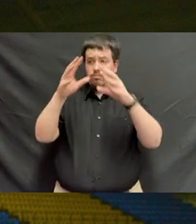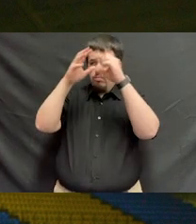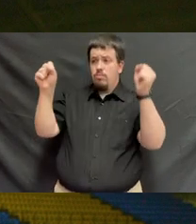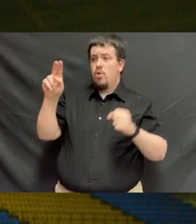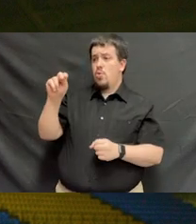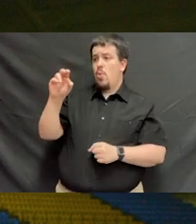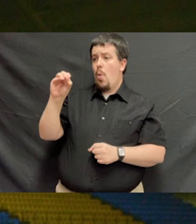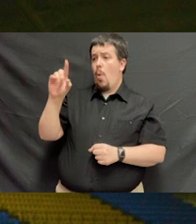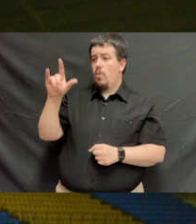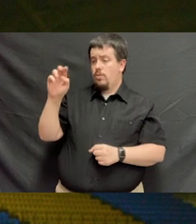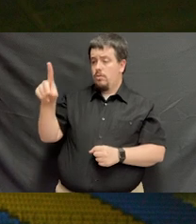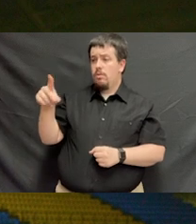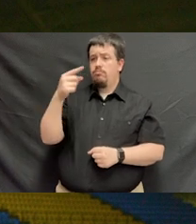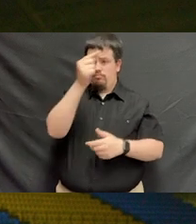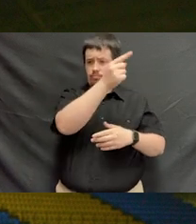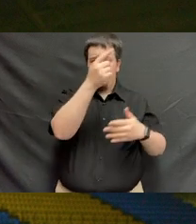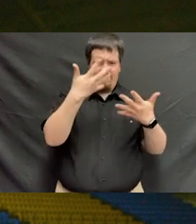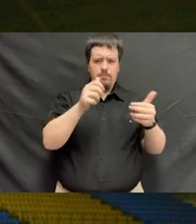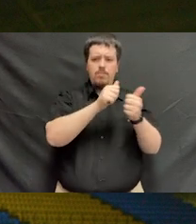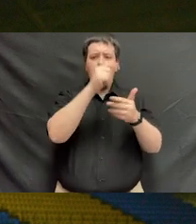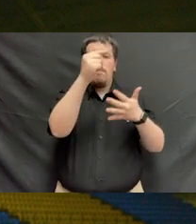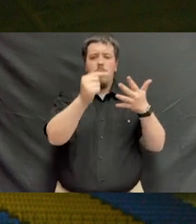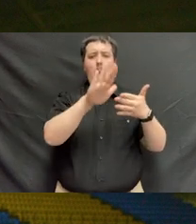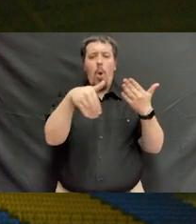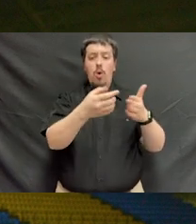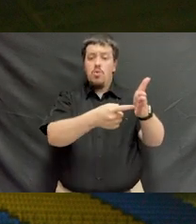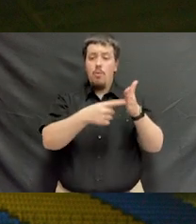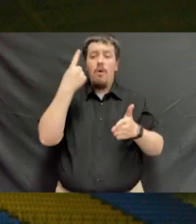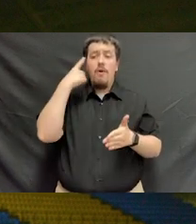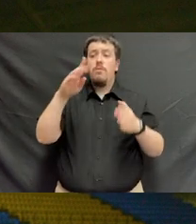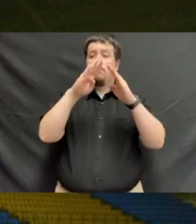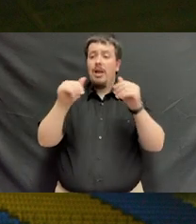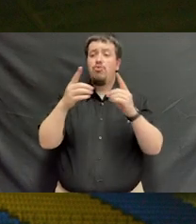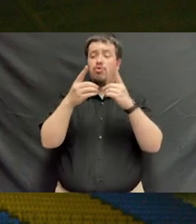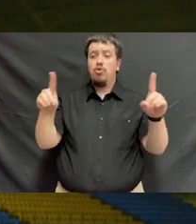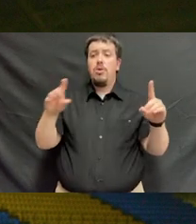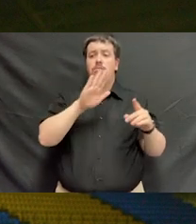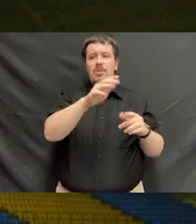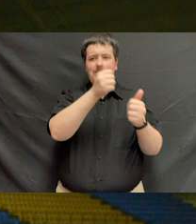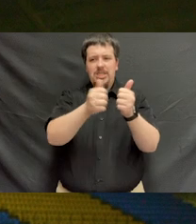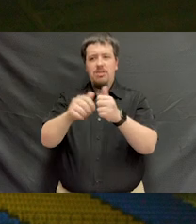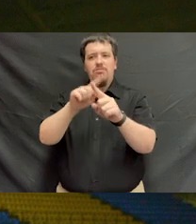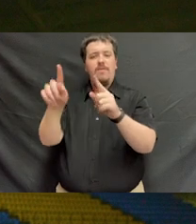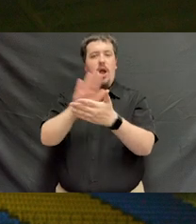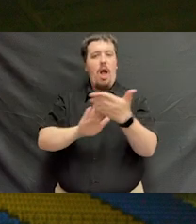President Noland these candidates have completed all requirements for the baccalaureate degree in their respective colleges.